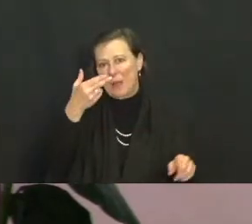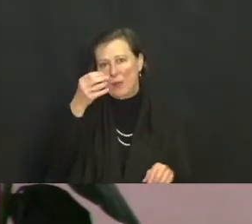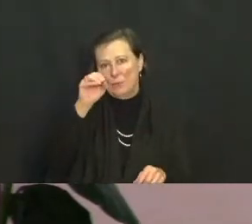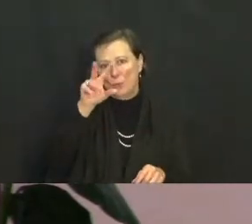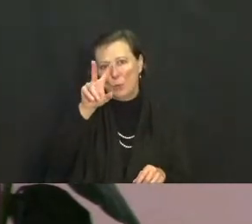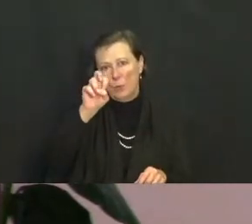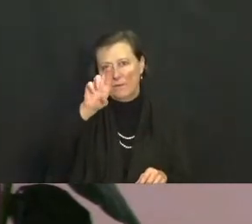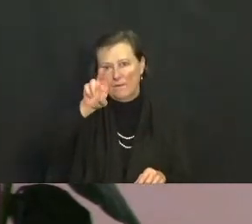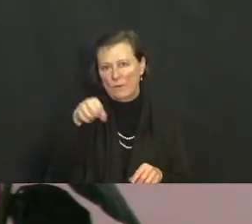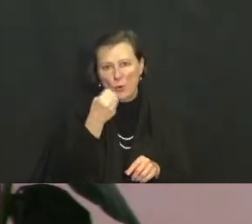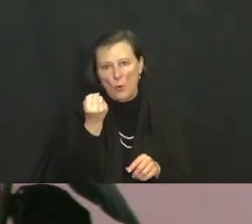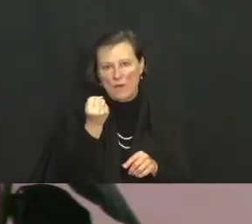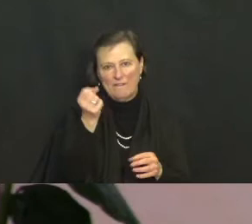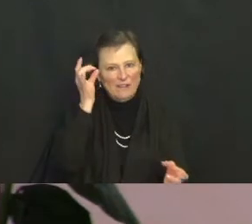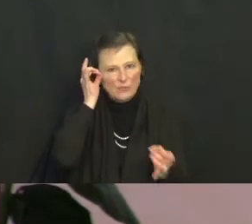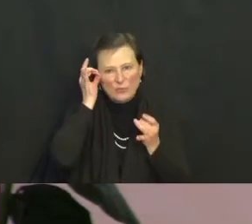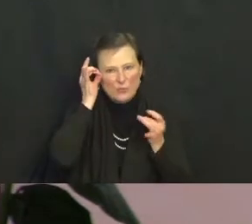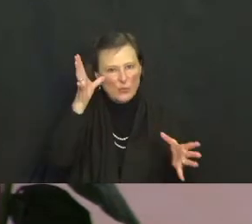and clumsy efforts.